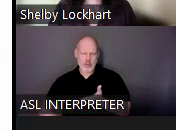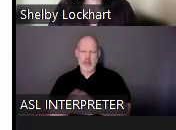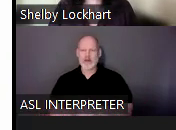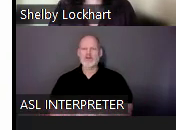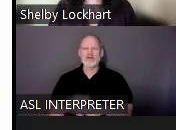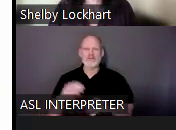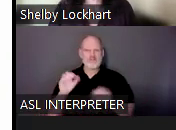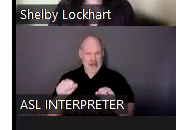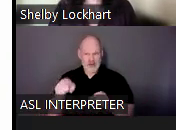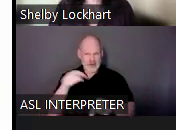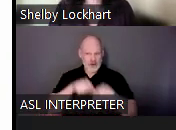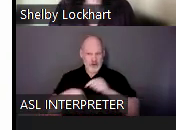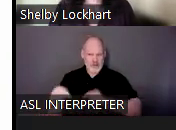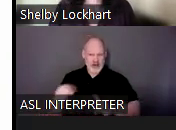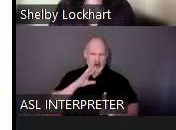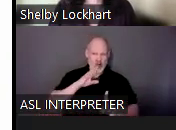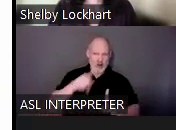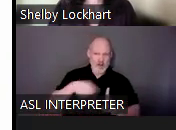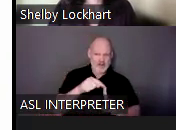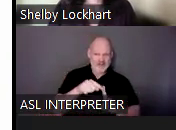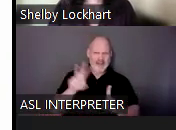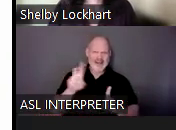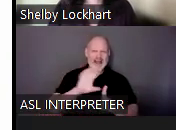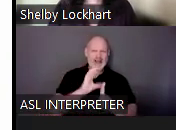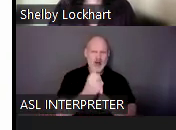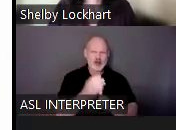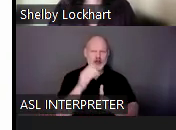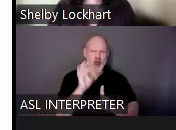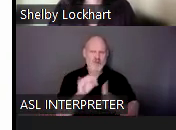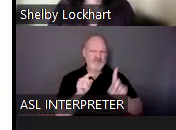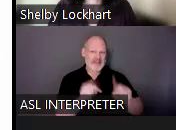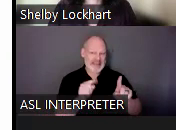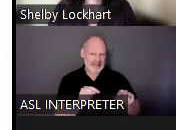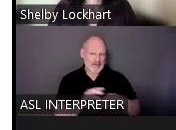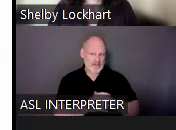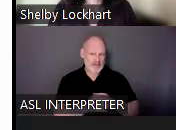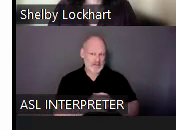of attendance and really think about are we, what do specifics do we do to really kind of